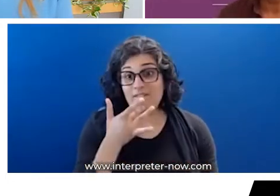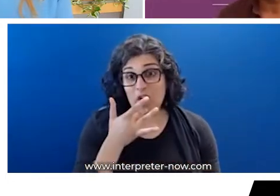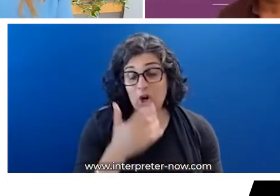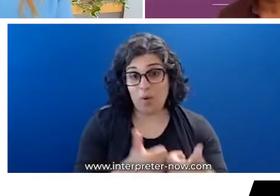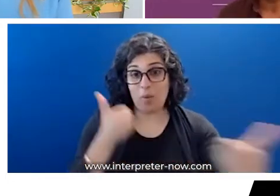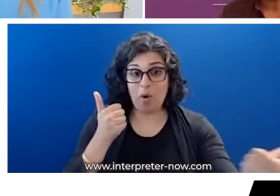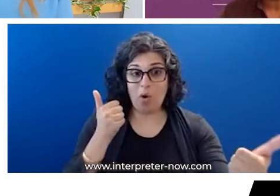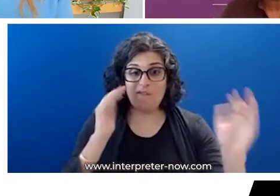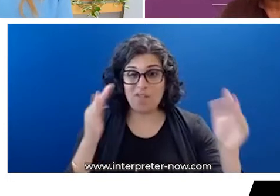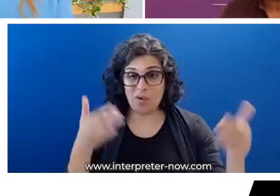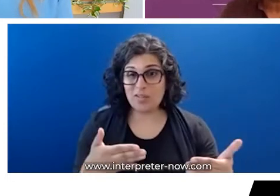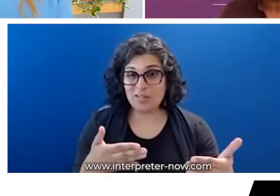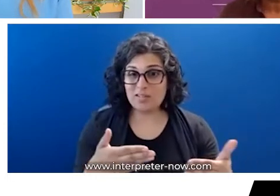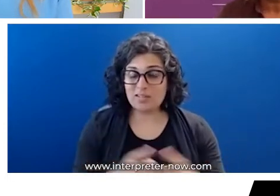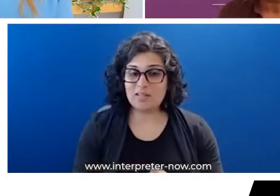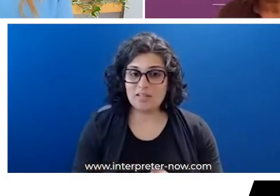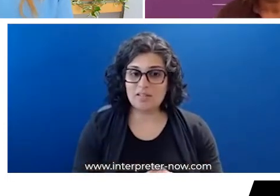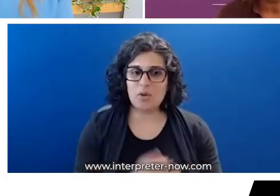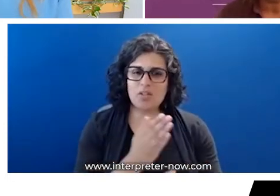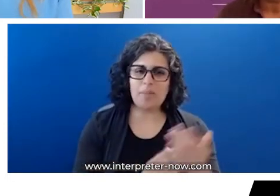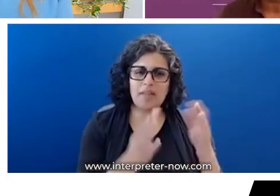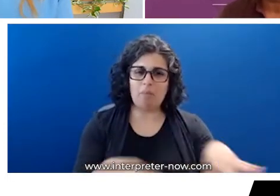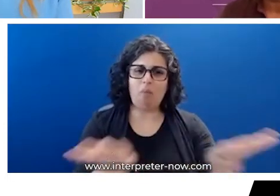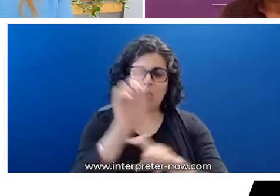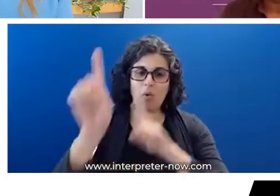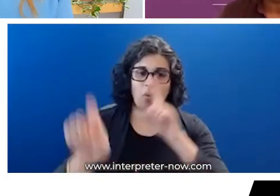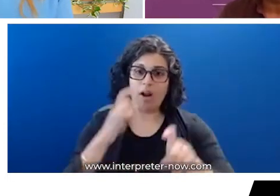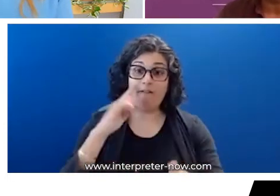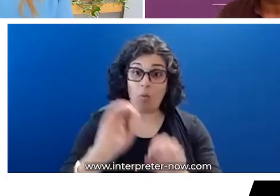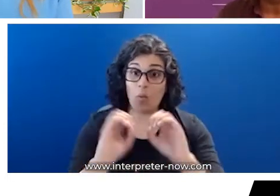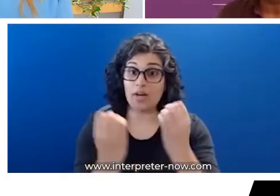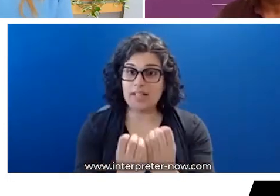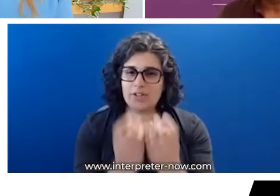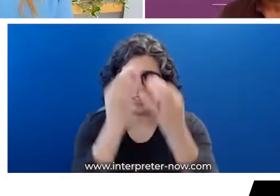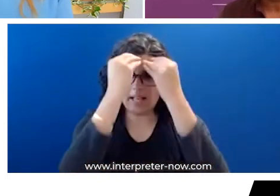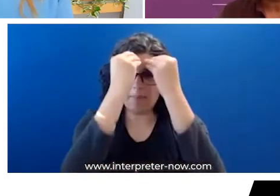mindset. And so, some of the key questions I think that organizations should consider and think about is, first, how.